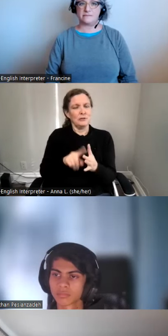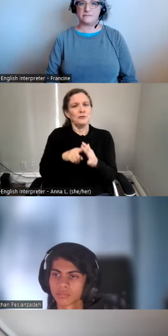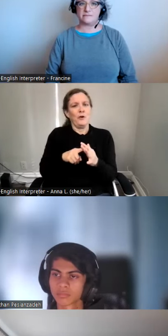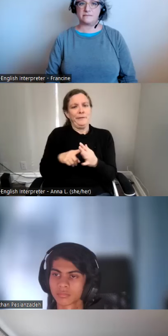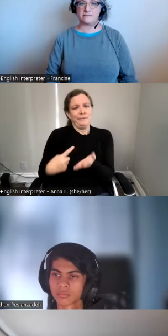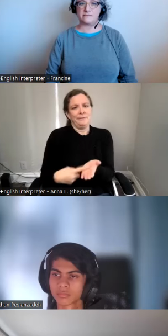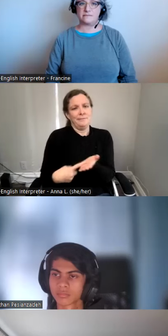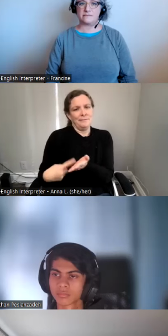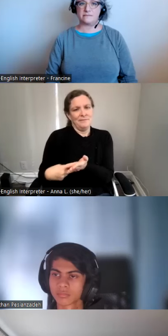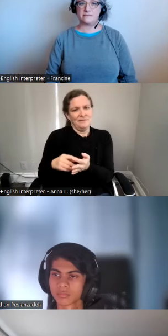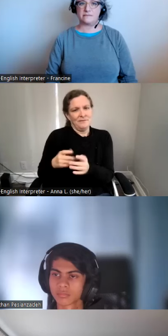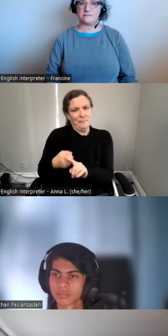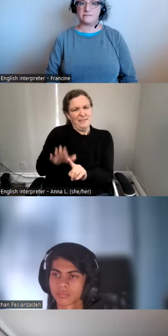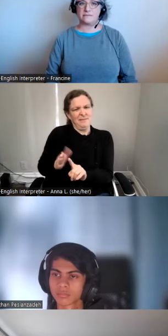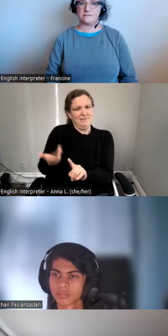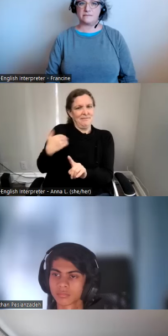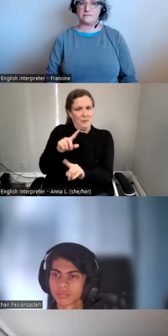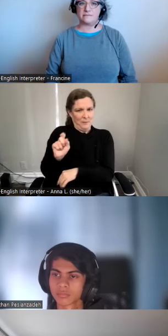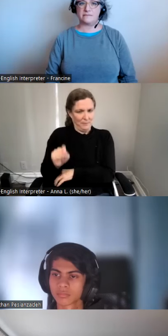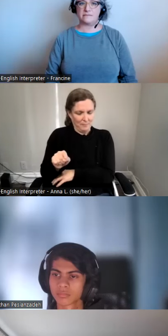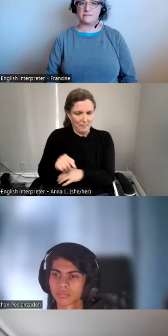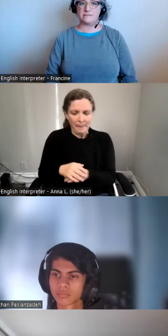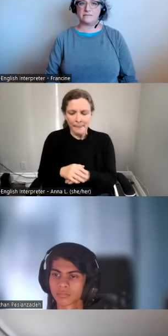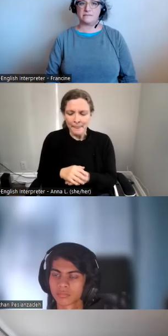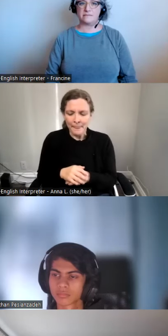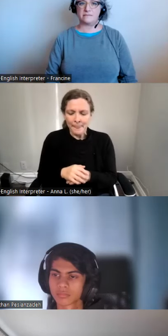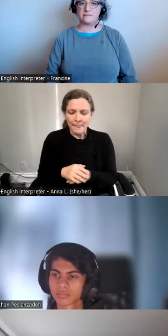quite a concern sort of shared by many folks, so I'll just